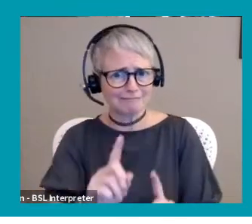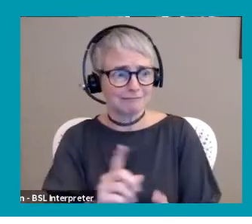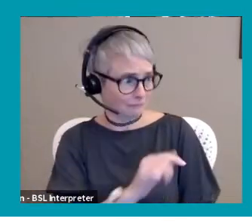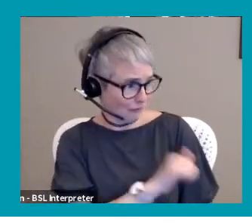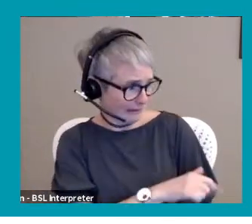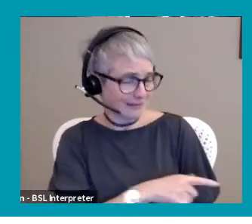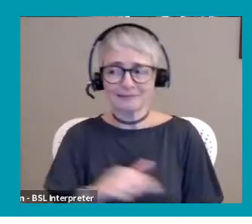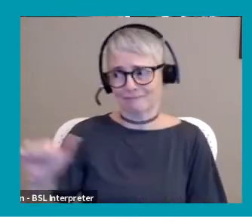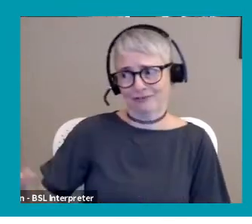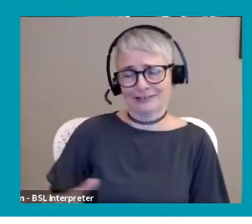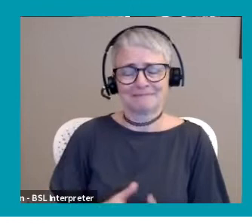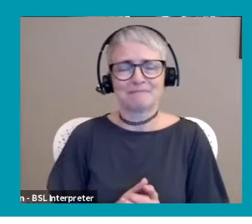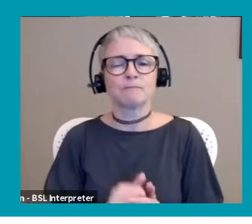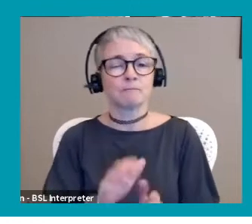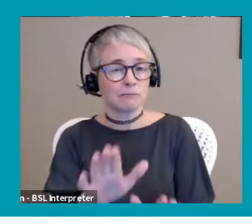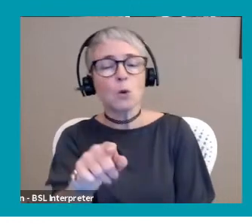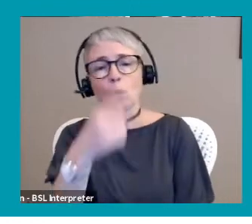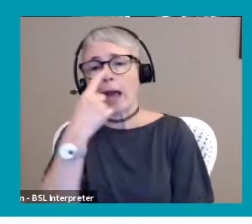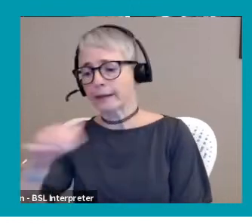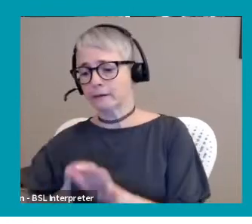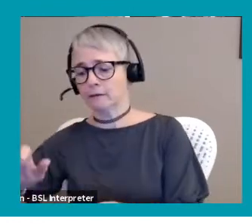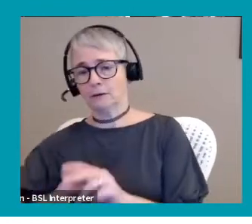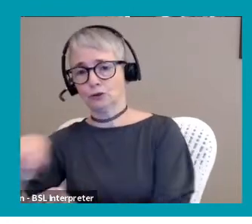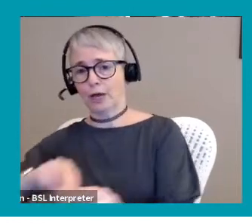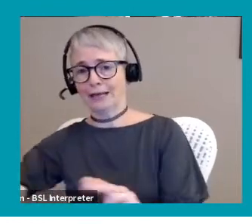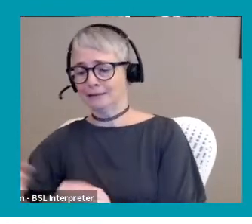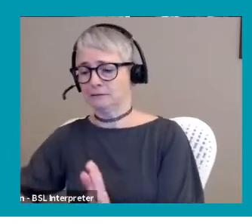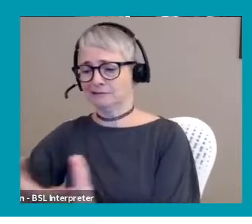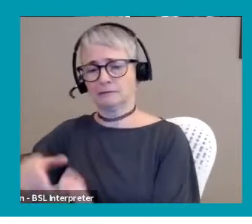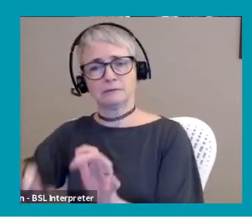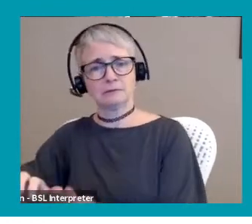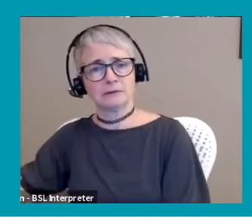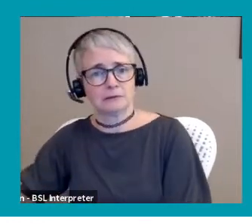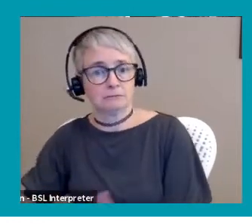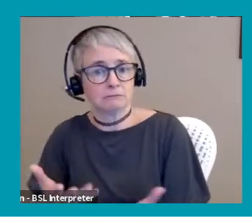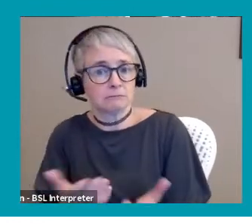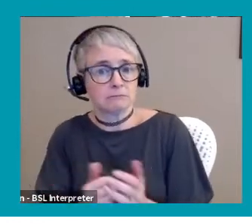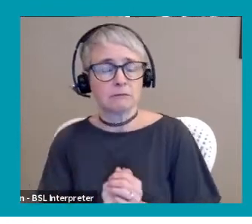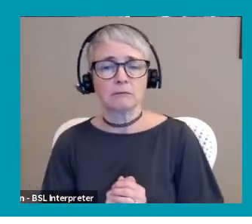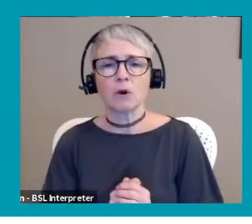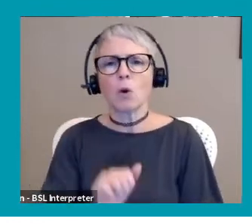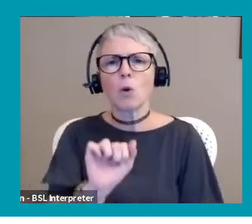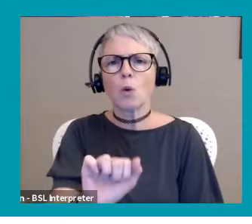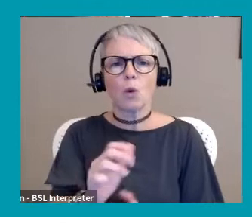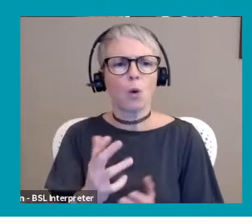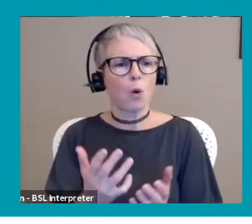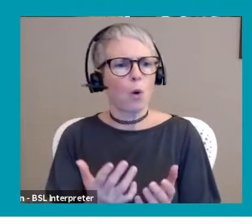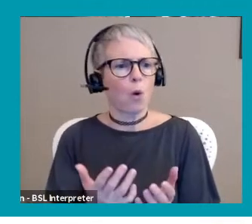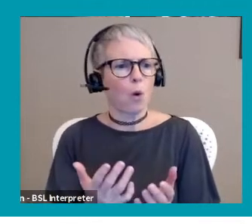So put in the chat and add any comments, share with us what jobsites you are using, or what sort of experiences you have had.